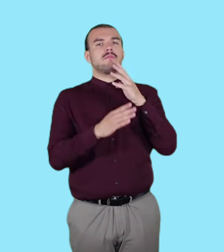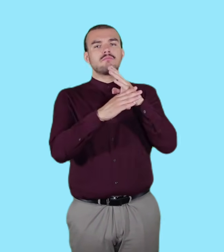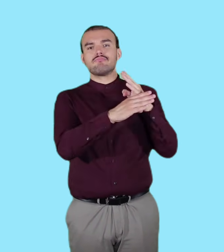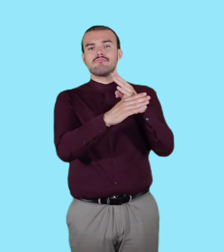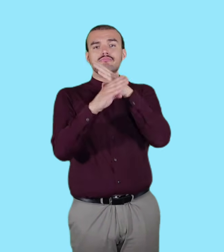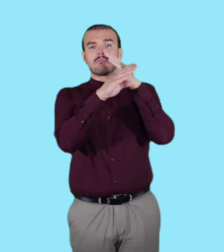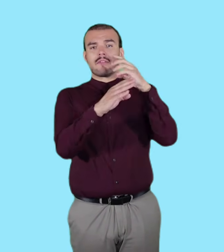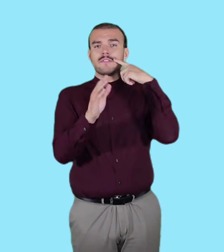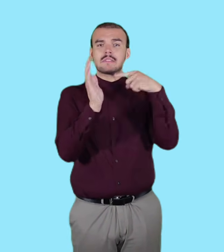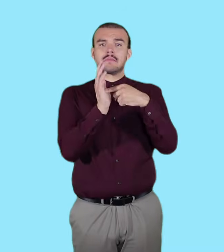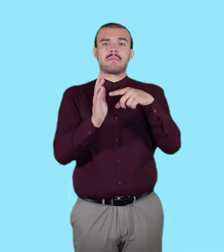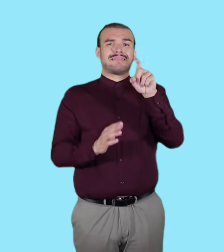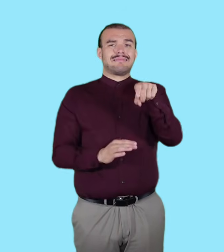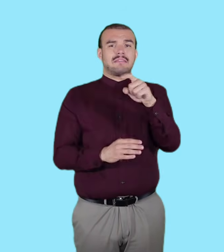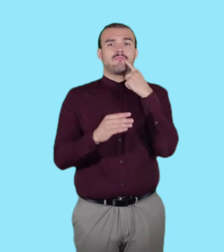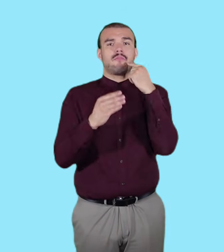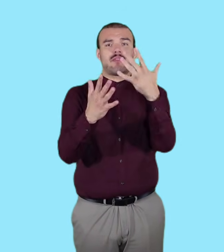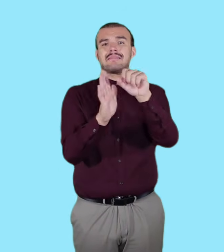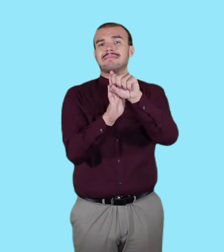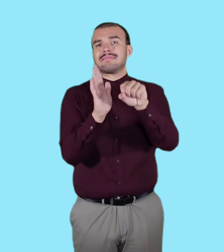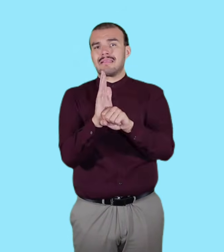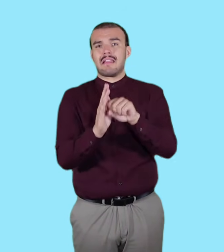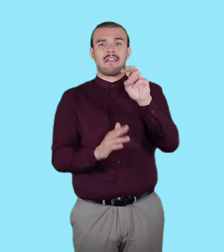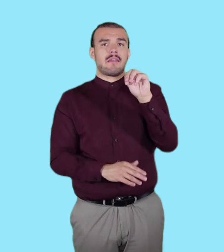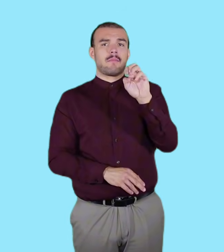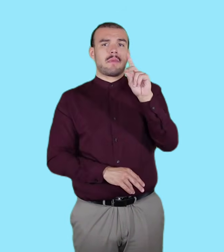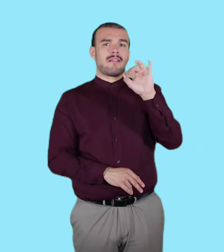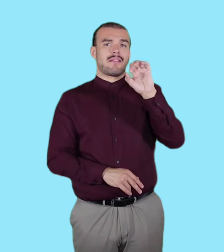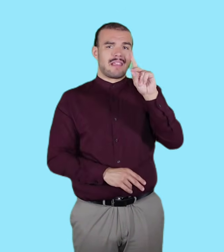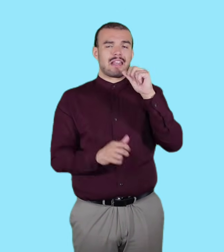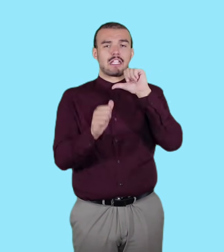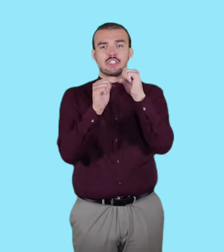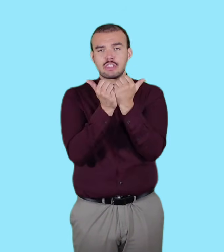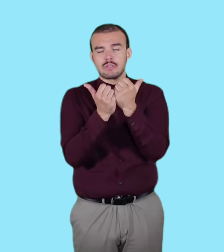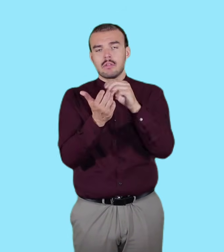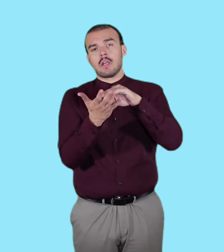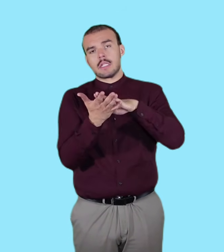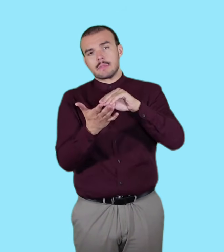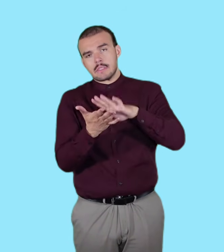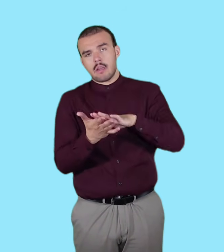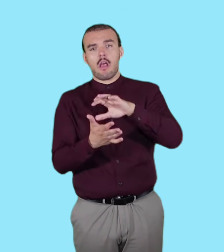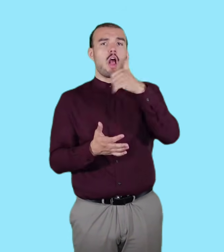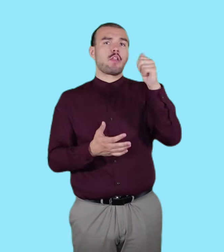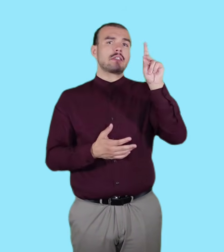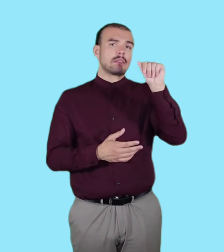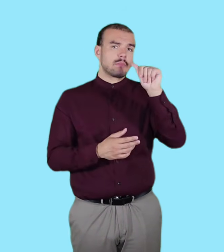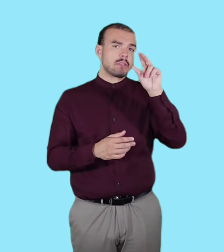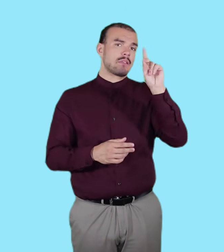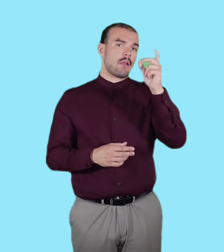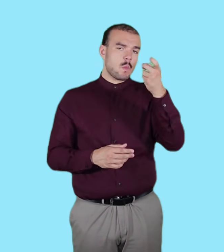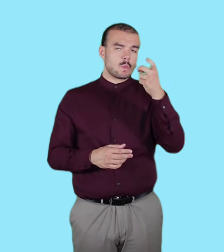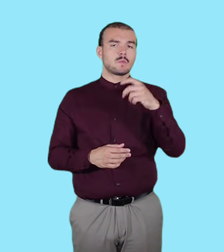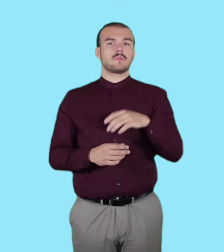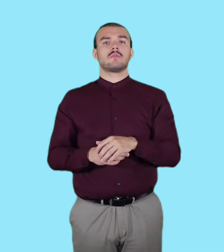such as needing to provide your state Medicaid agency with documentation of your disability diagnosis,